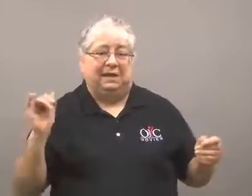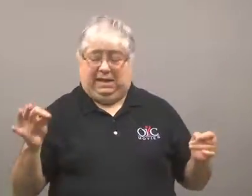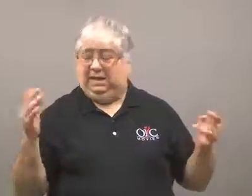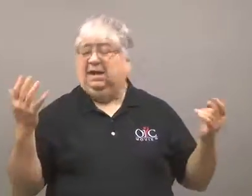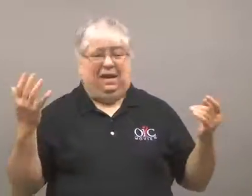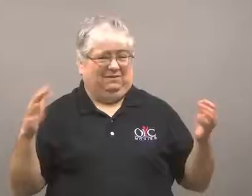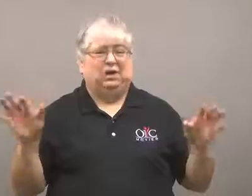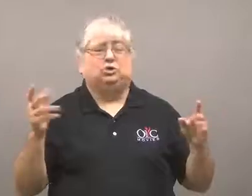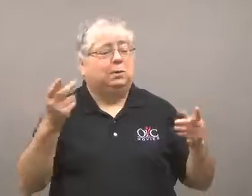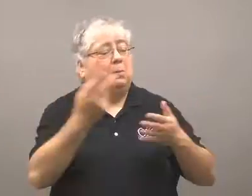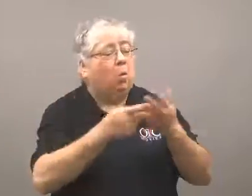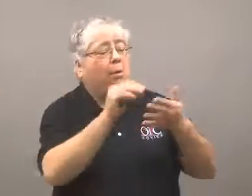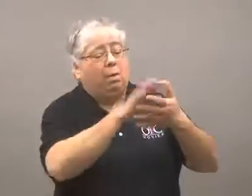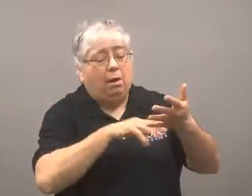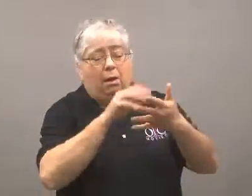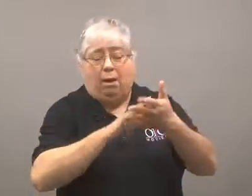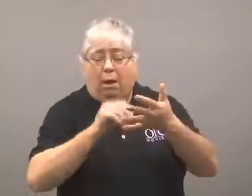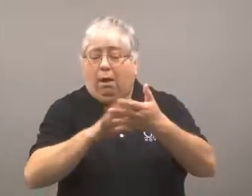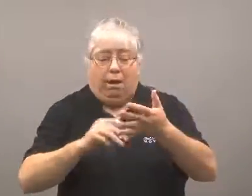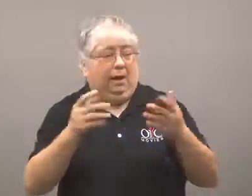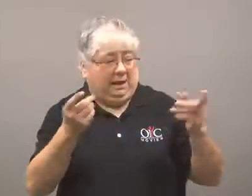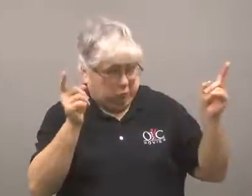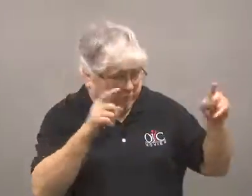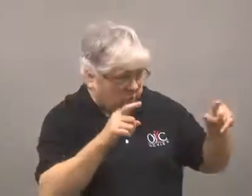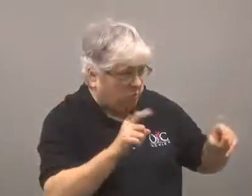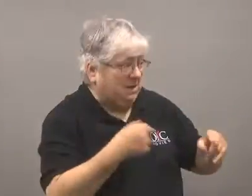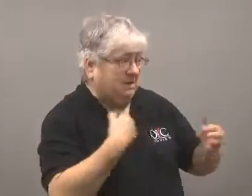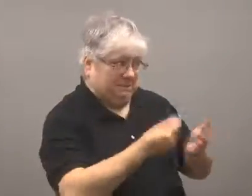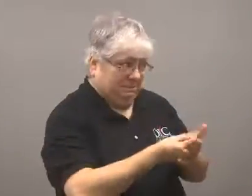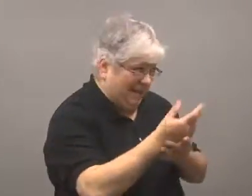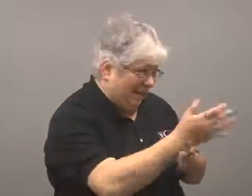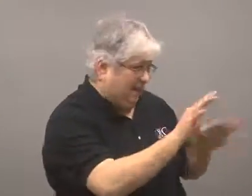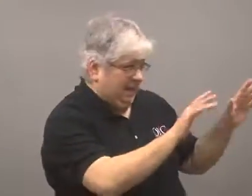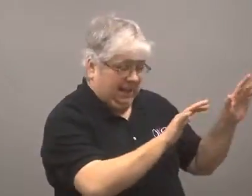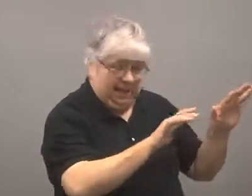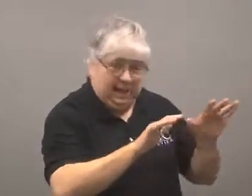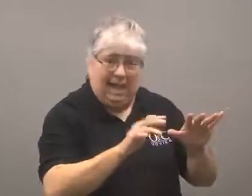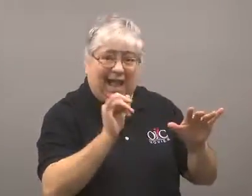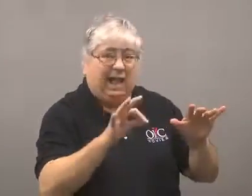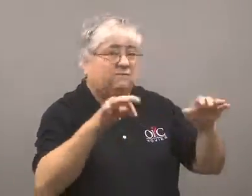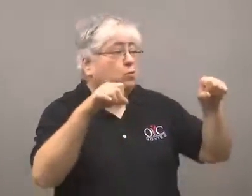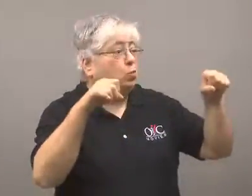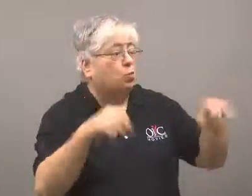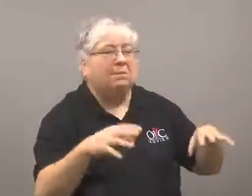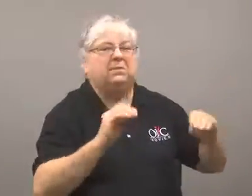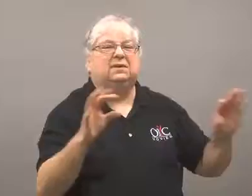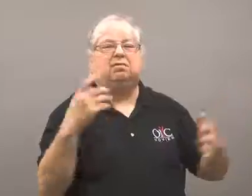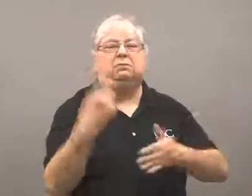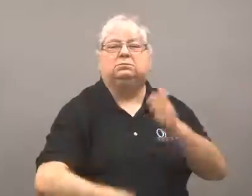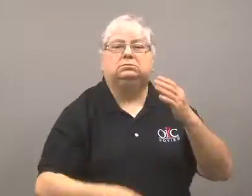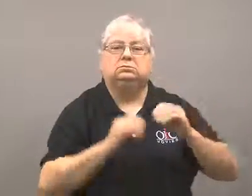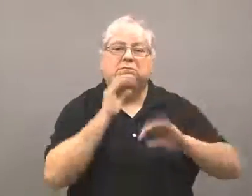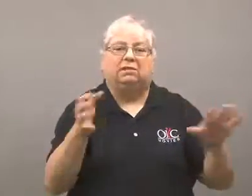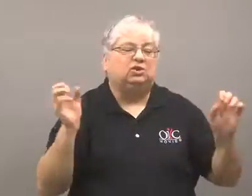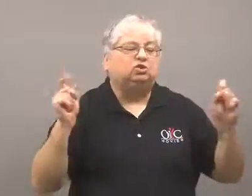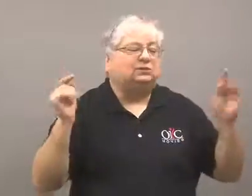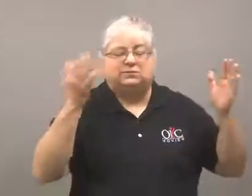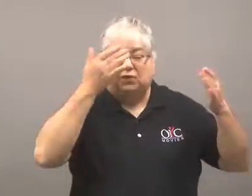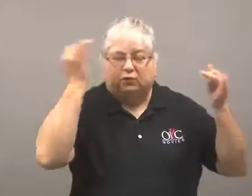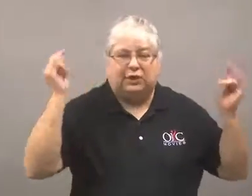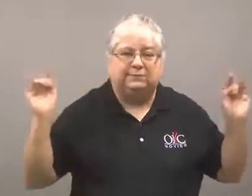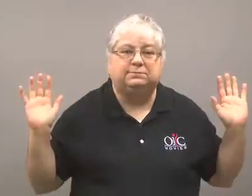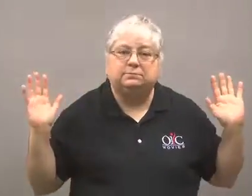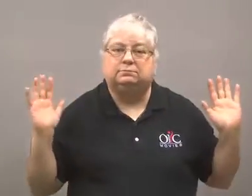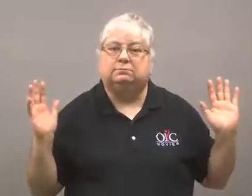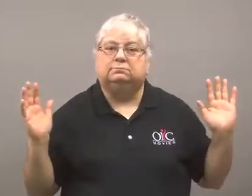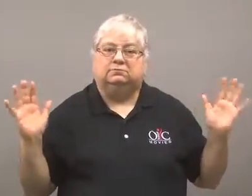The agreement provided that both parties would walk away with no fees if it didn't work out.